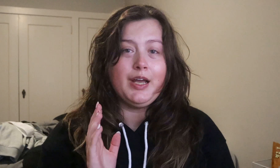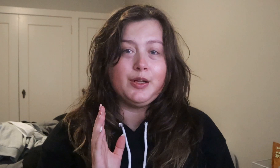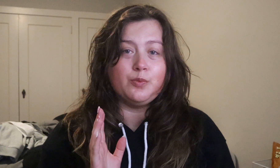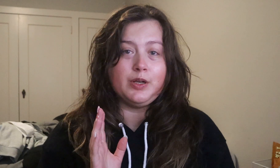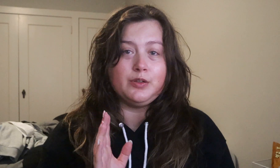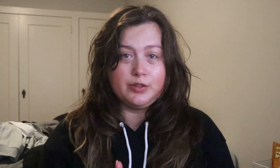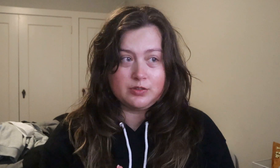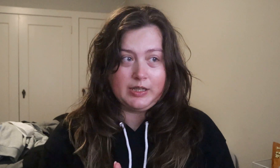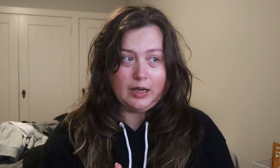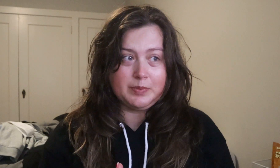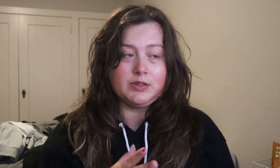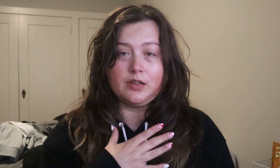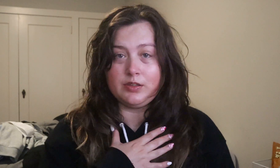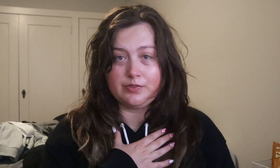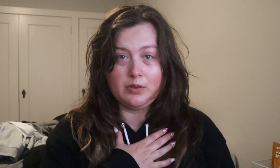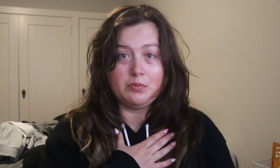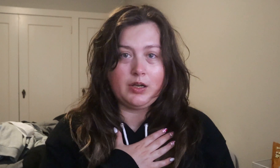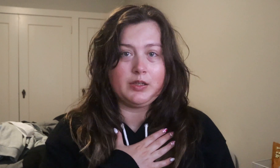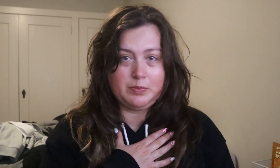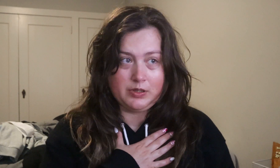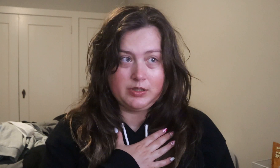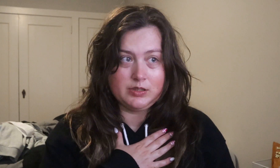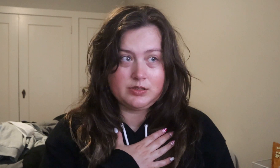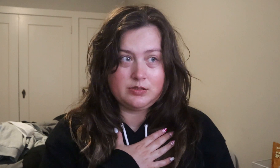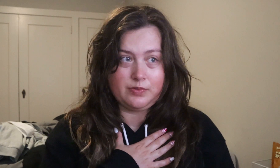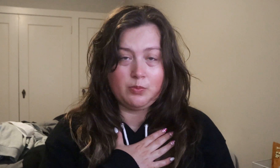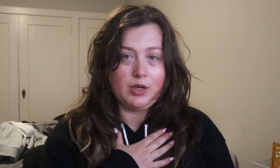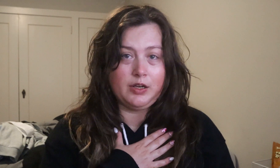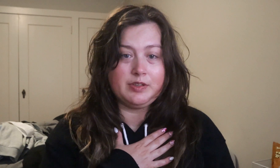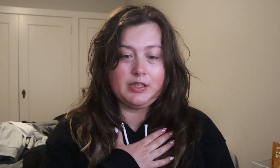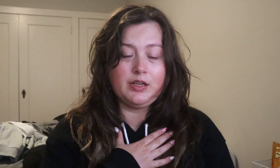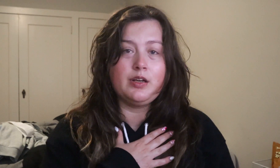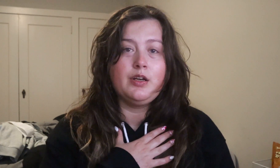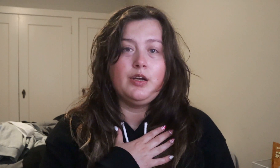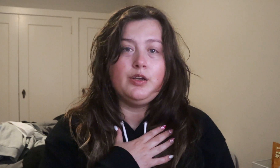And what usually happens, at least from my experience, from what I've seen,